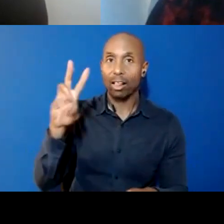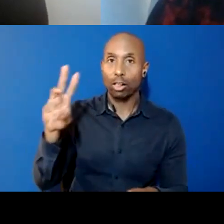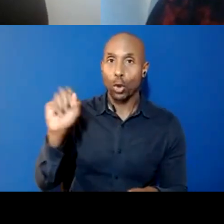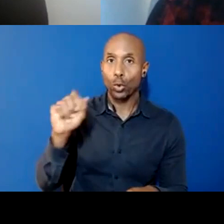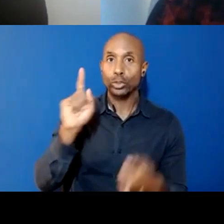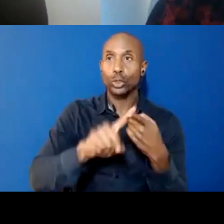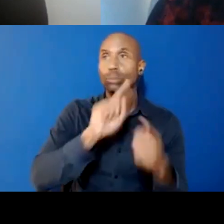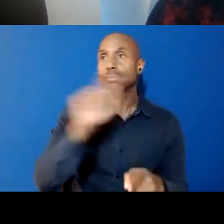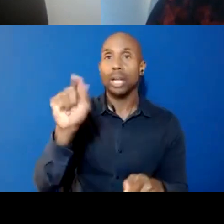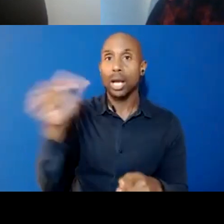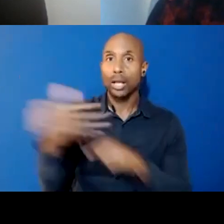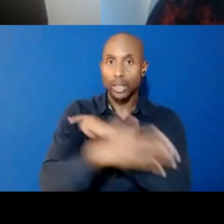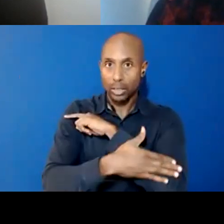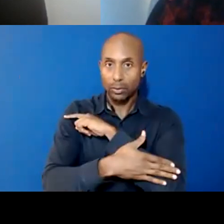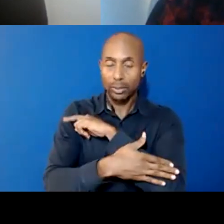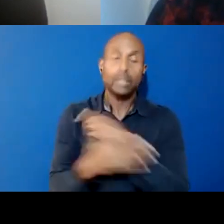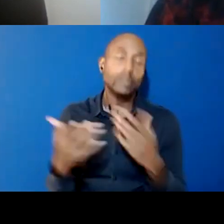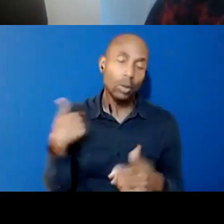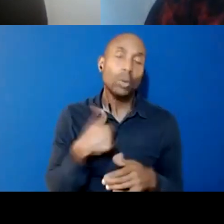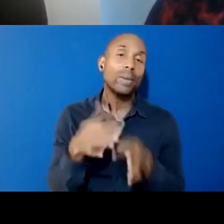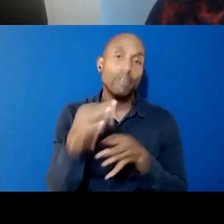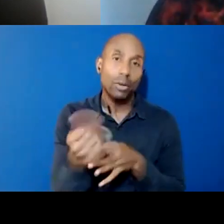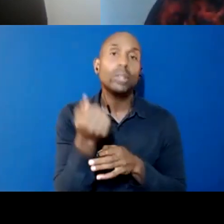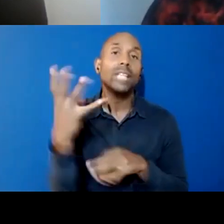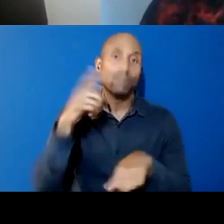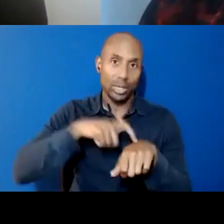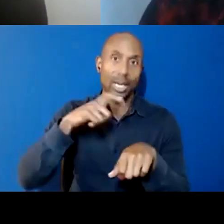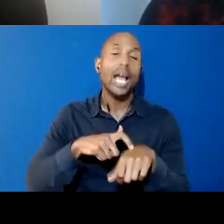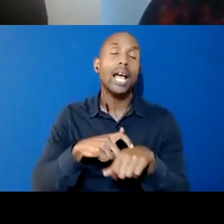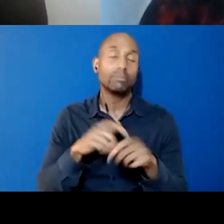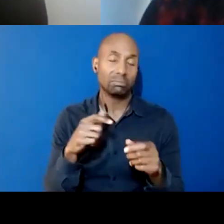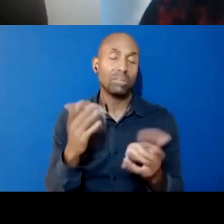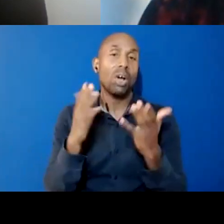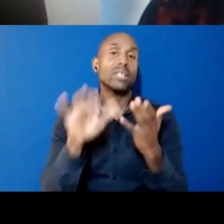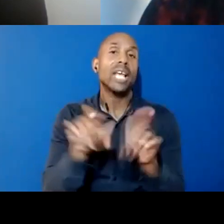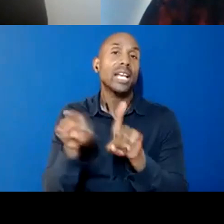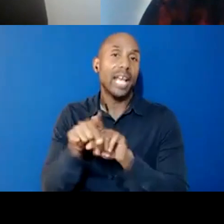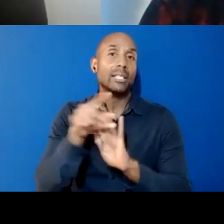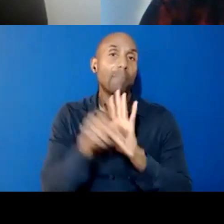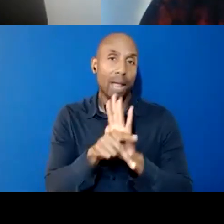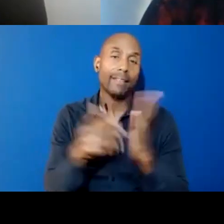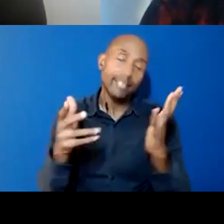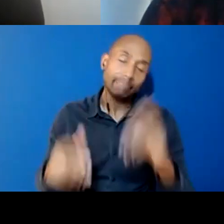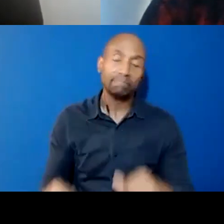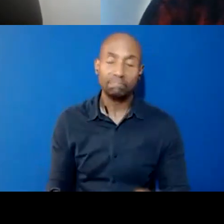We have made many deferrals for fellows and offer that as a policy, but it was one that